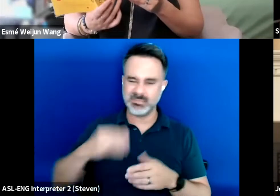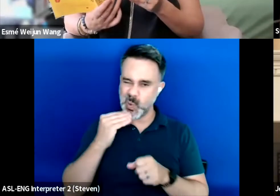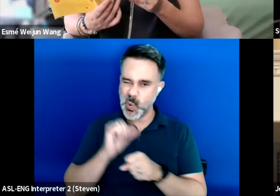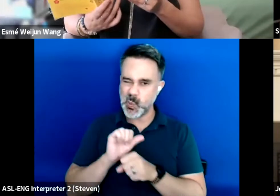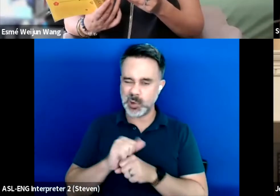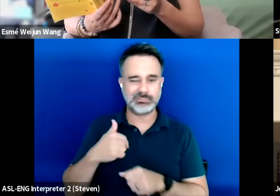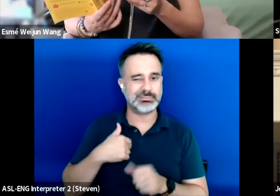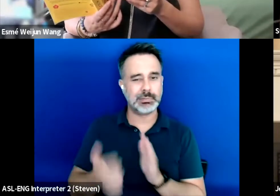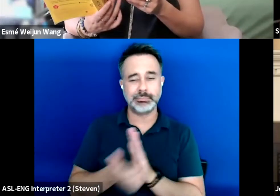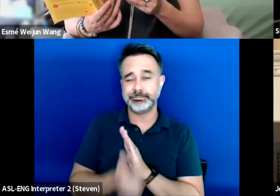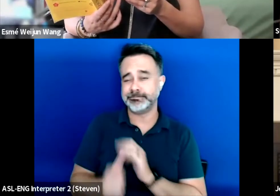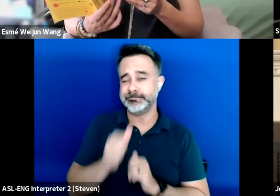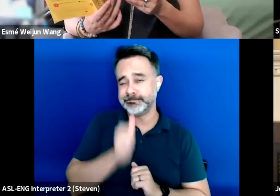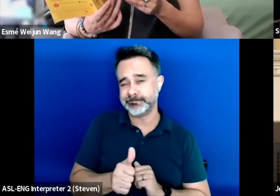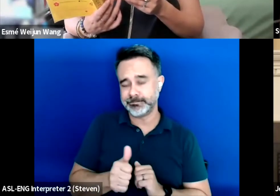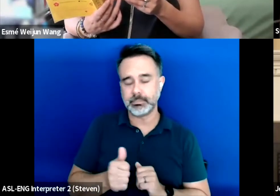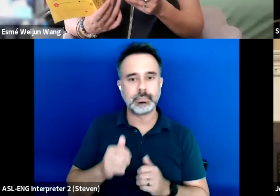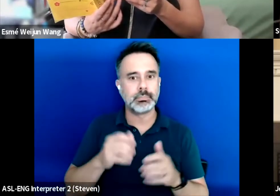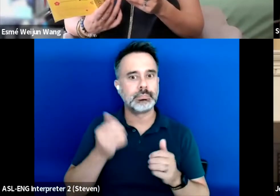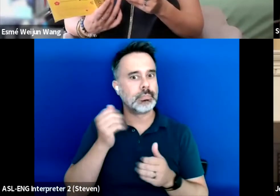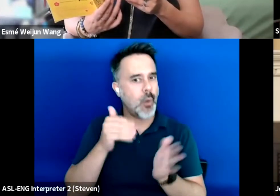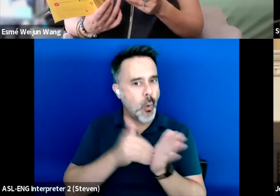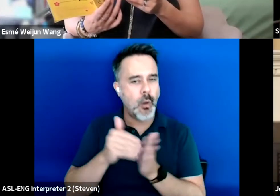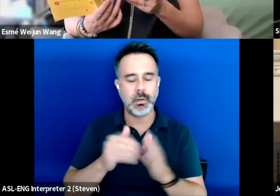There are stories that should be told by other people instead of me.